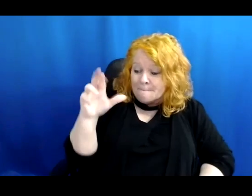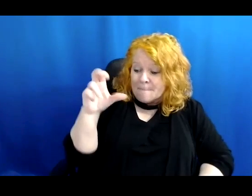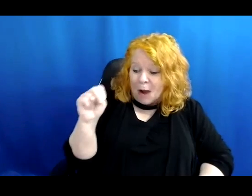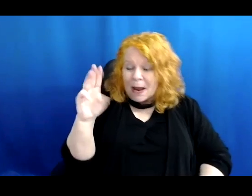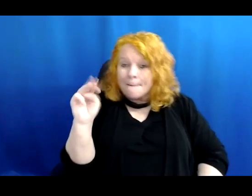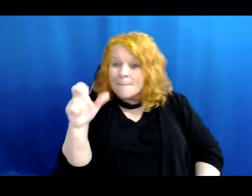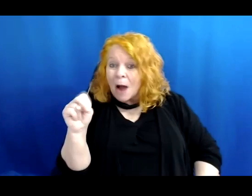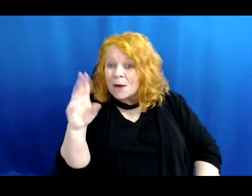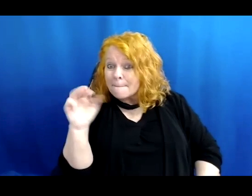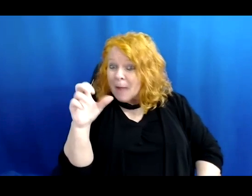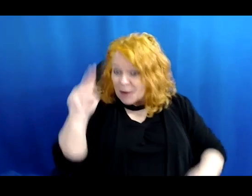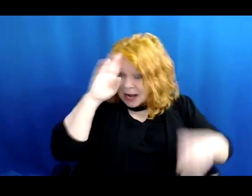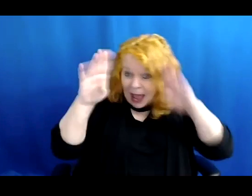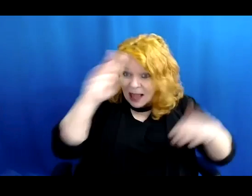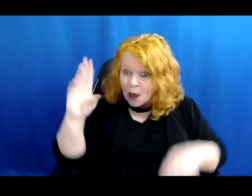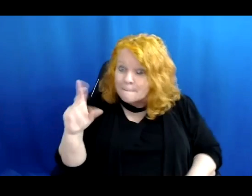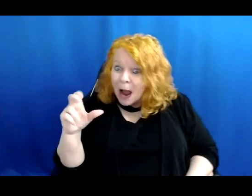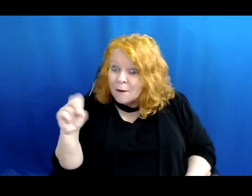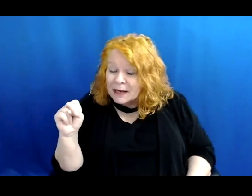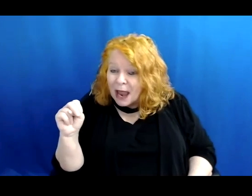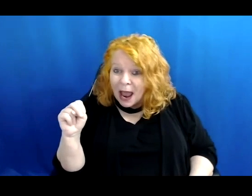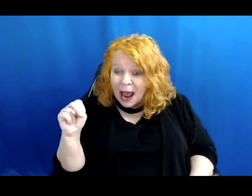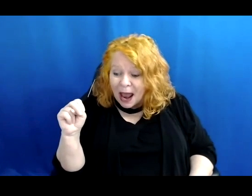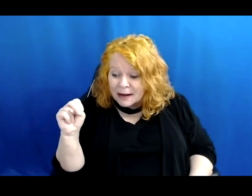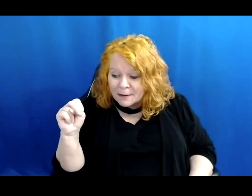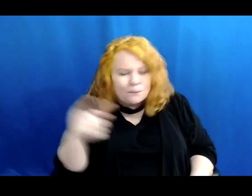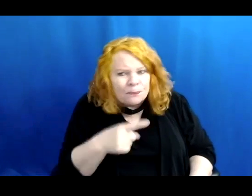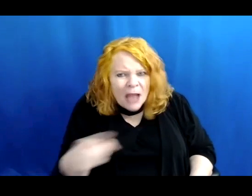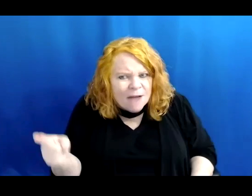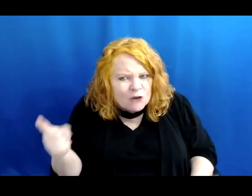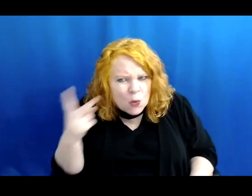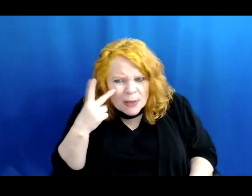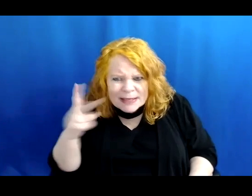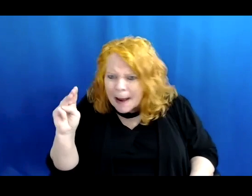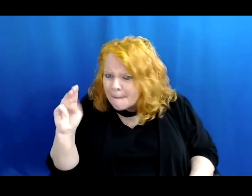Marian Marian, hello Marian. Has anybody seen Marian, Marian, Marian, hello